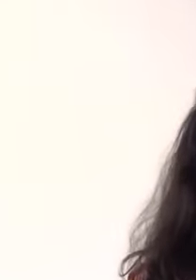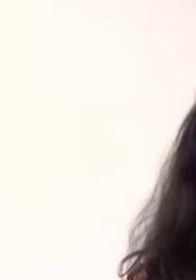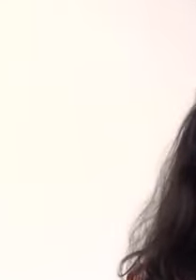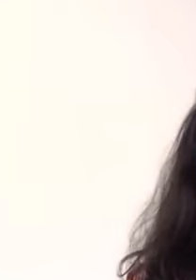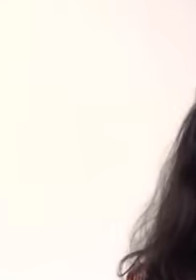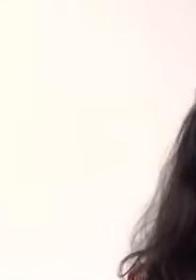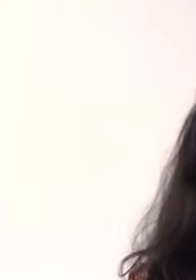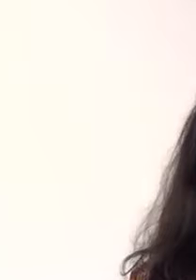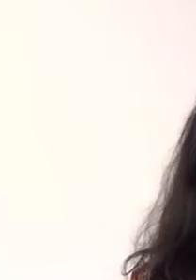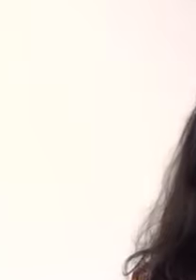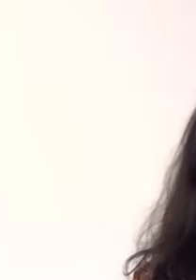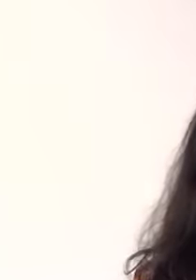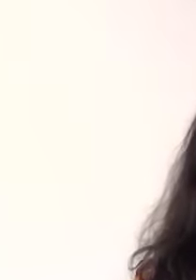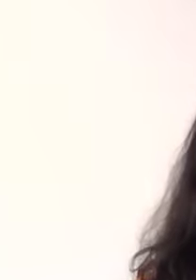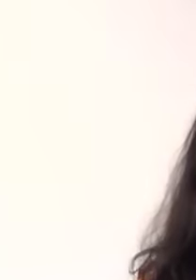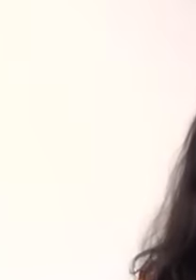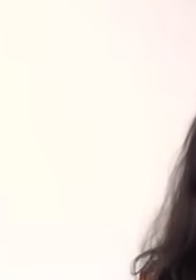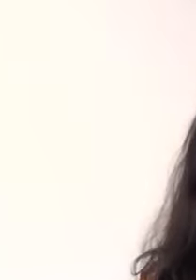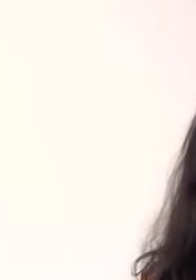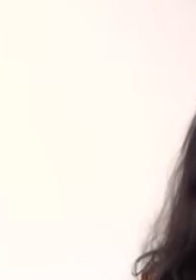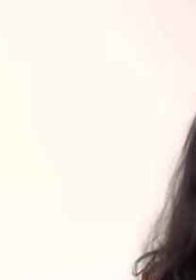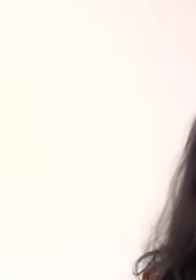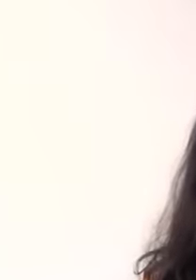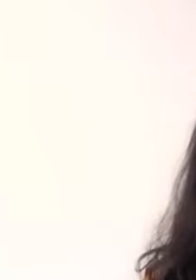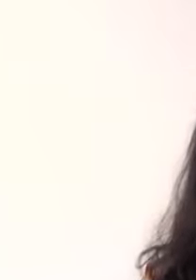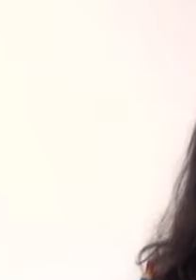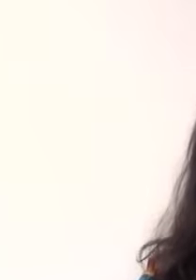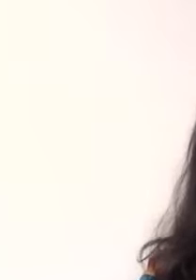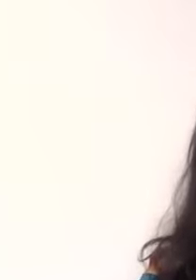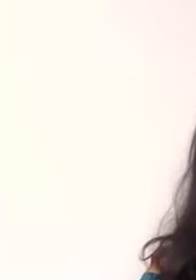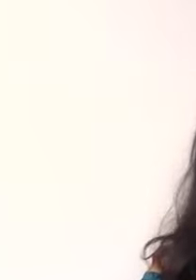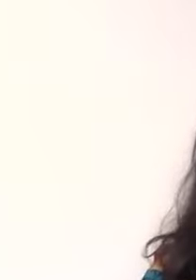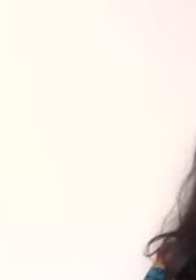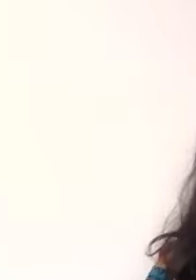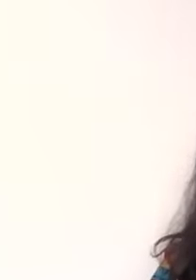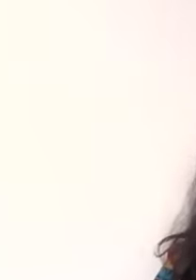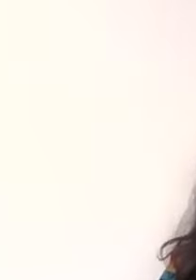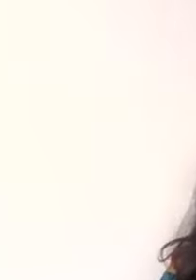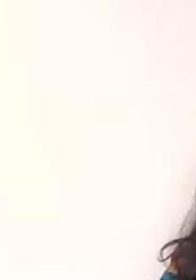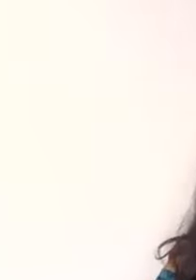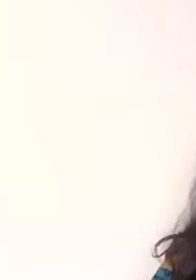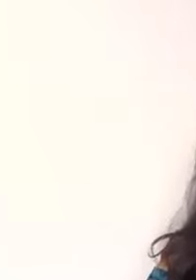the global economies of care at the III. We are delighted at the